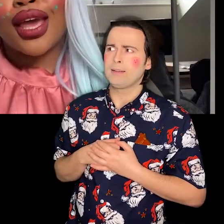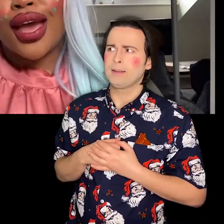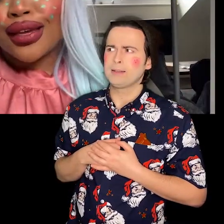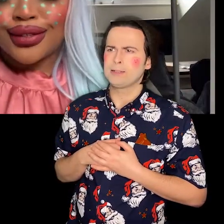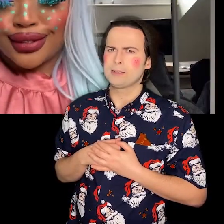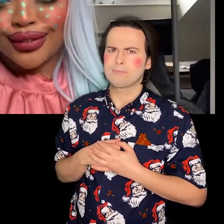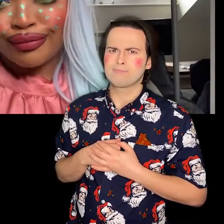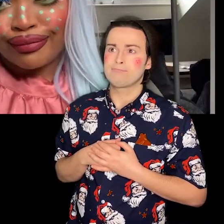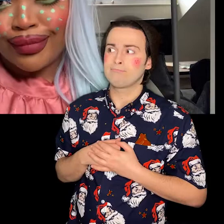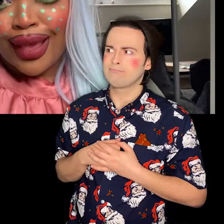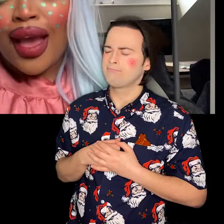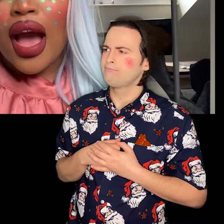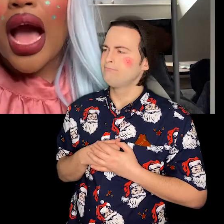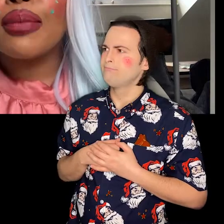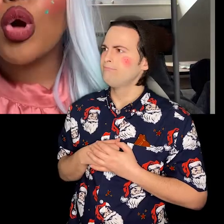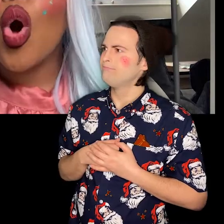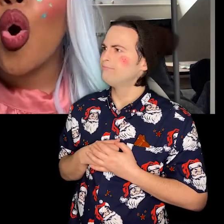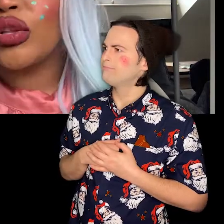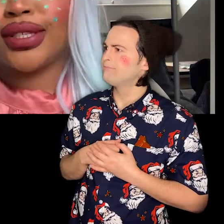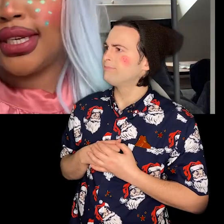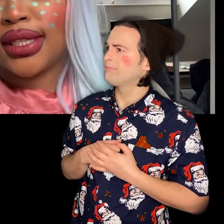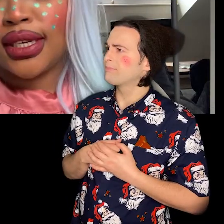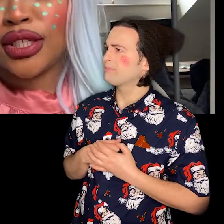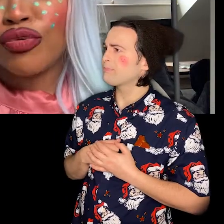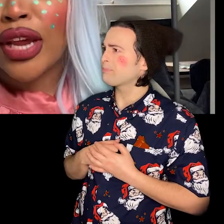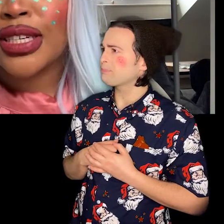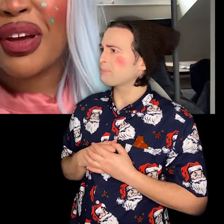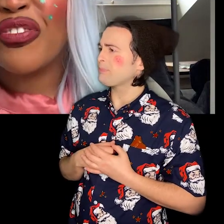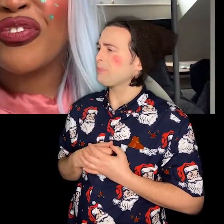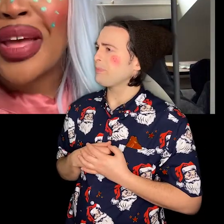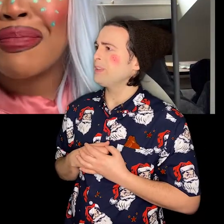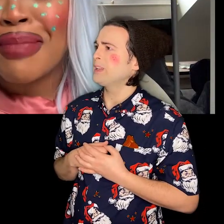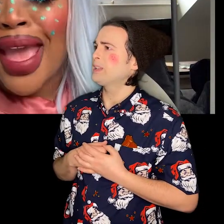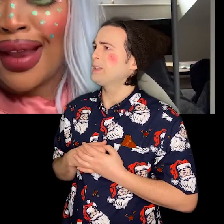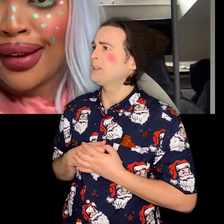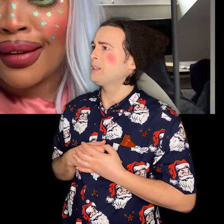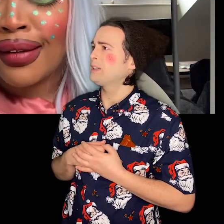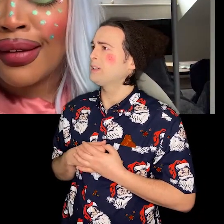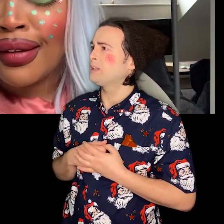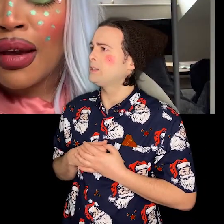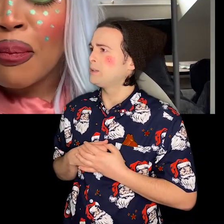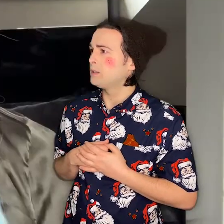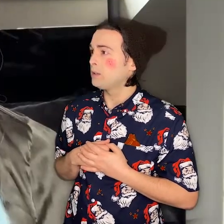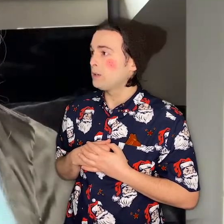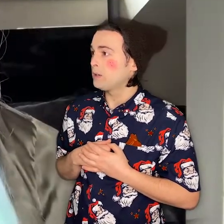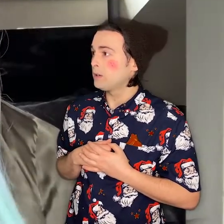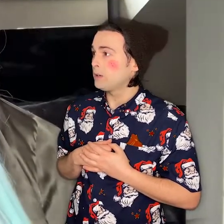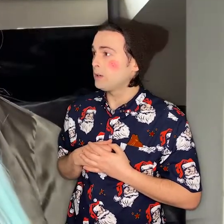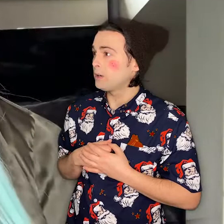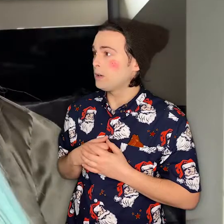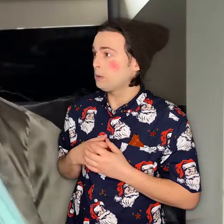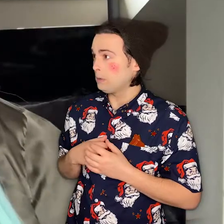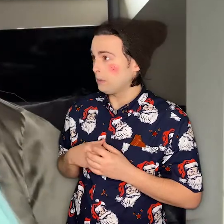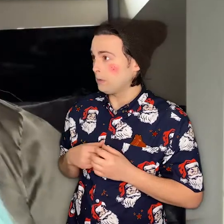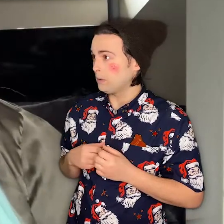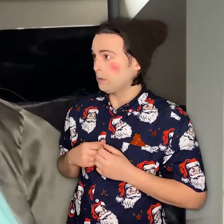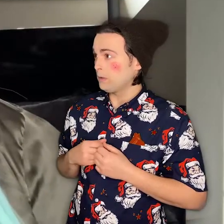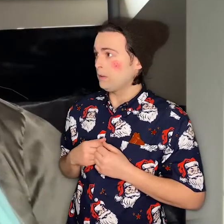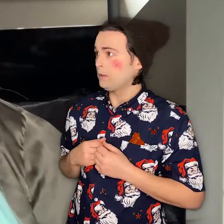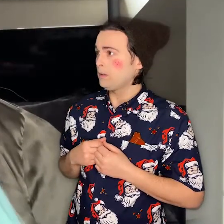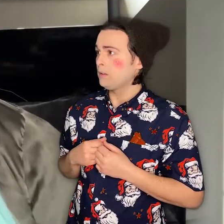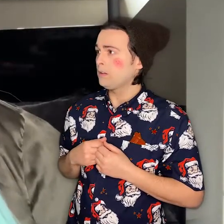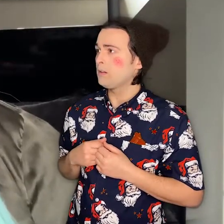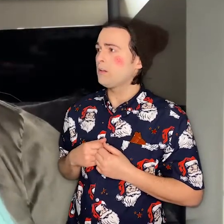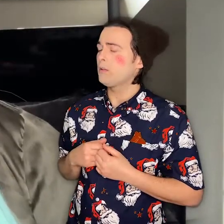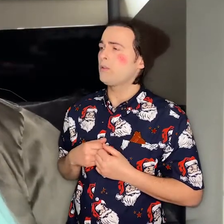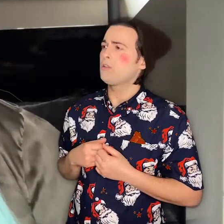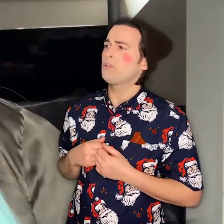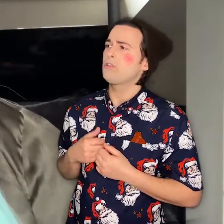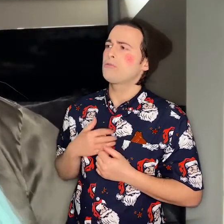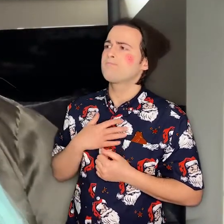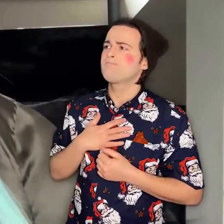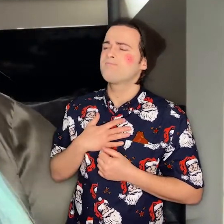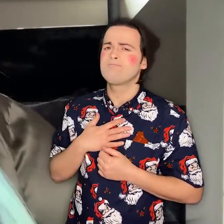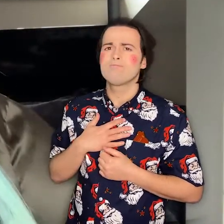Cyndi – The thing is, I’m surrounded by all these fit men, constantly but it’s my Jack that’s always on my mind and in my heart